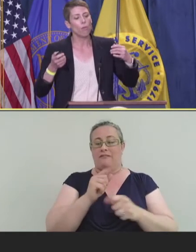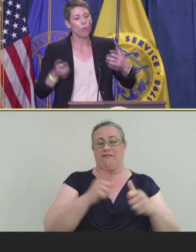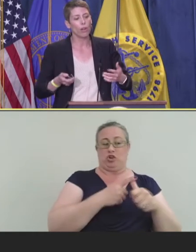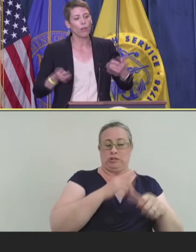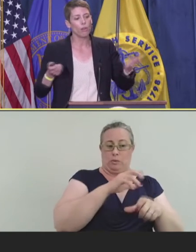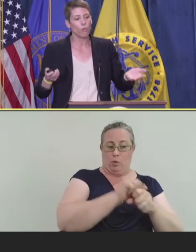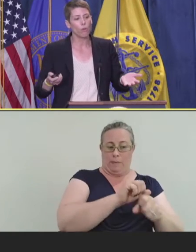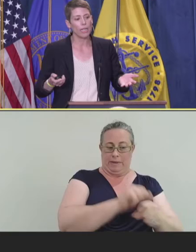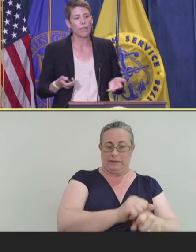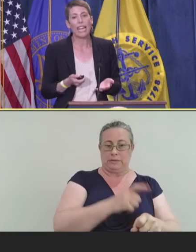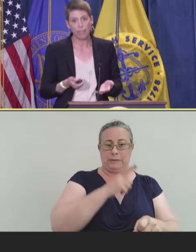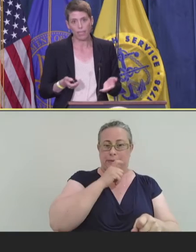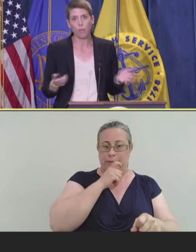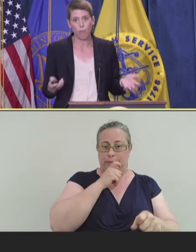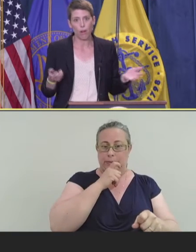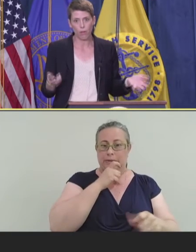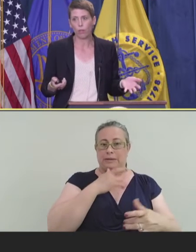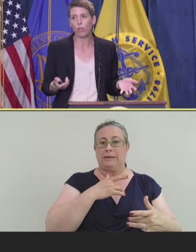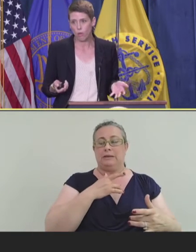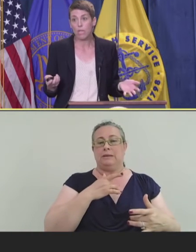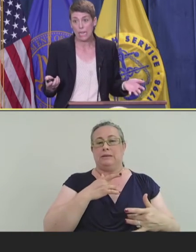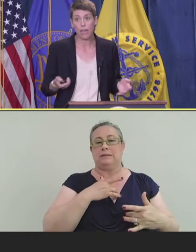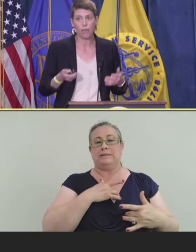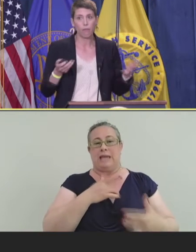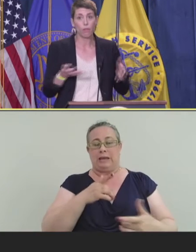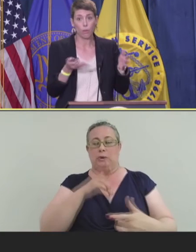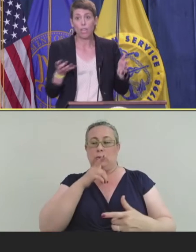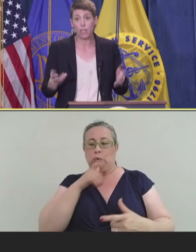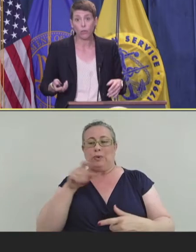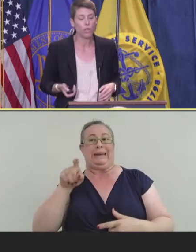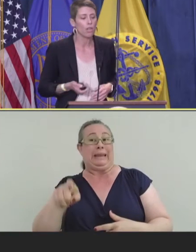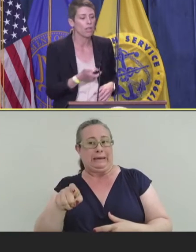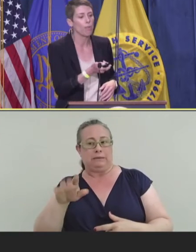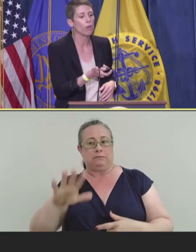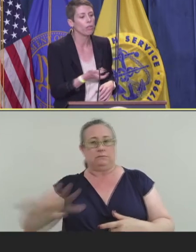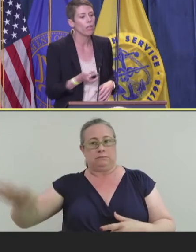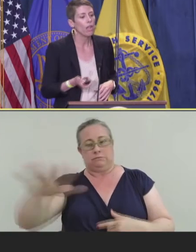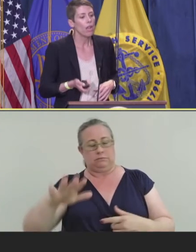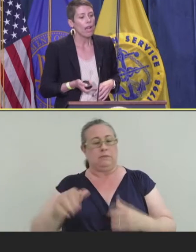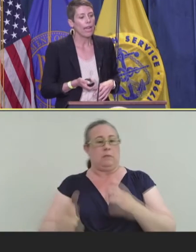were really likely to be part of those who needed -- those communities who needed it the most.